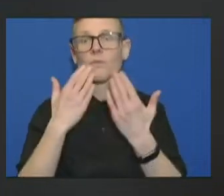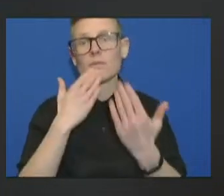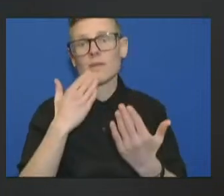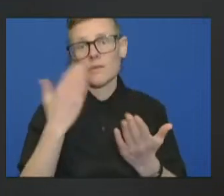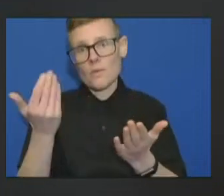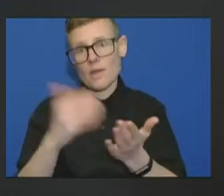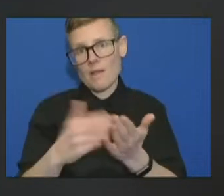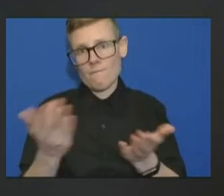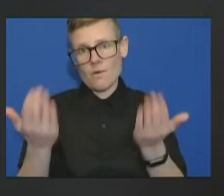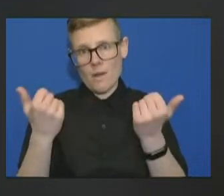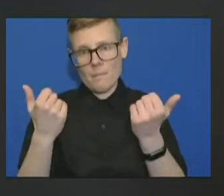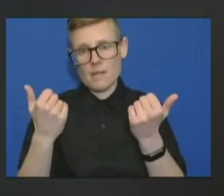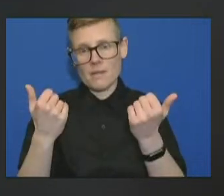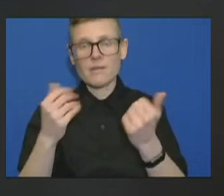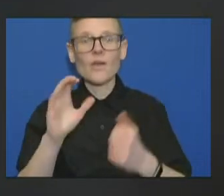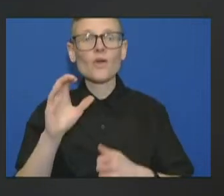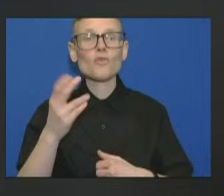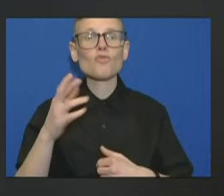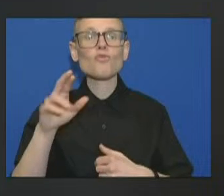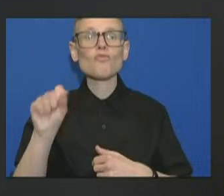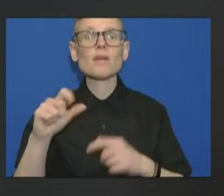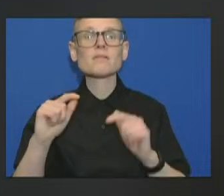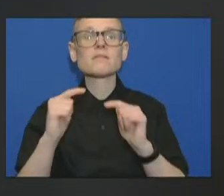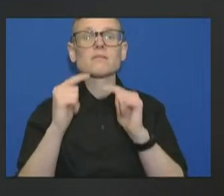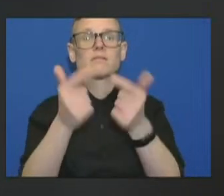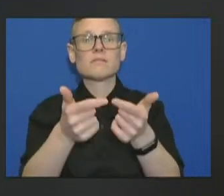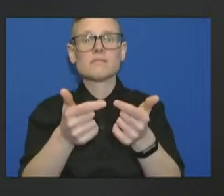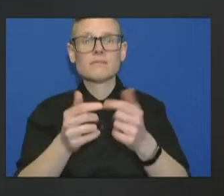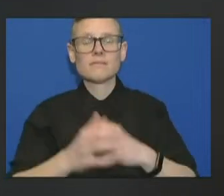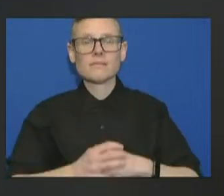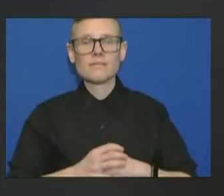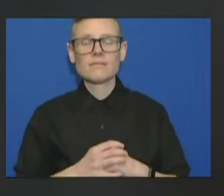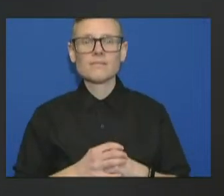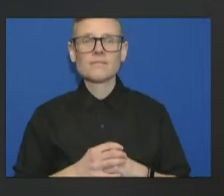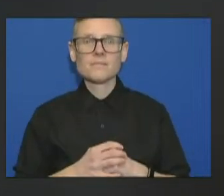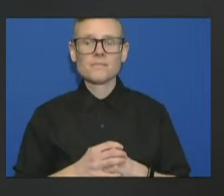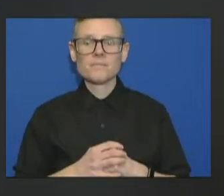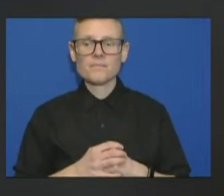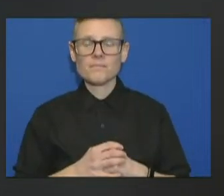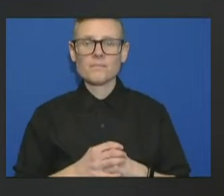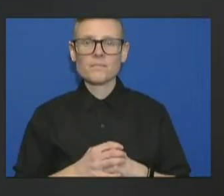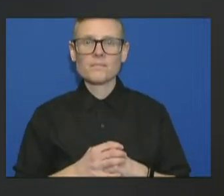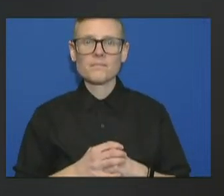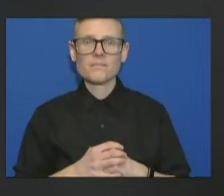decisions. When we adopt the budget. So thank you again for